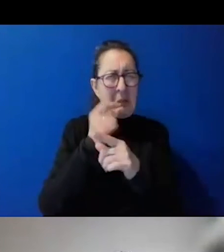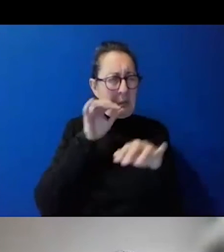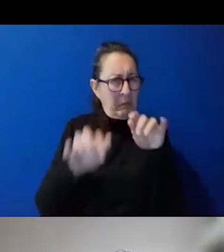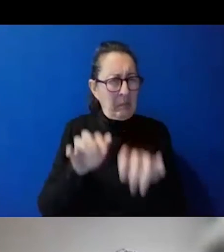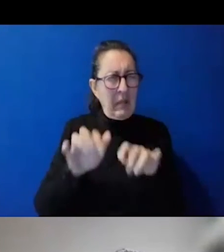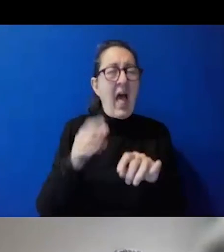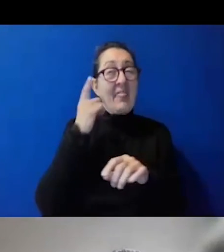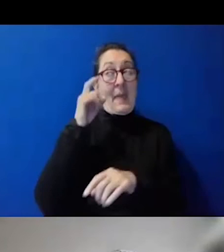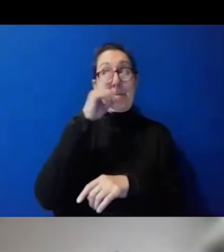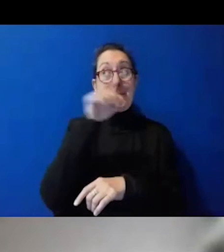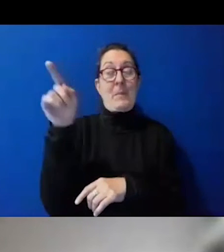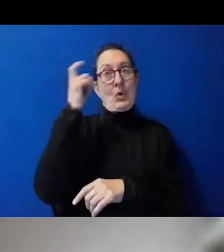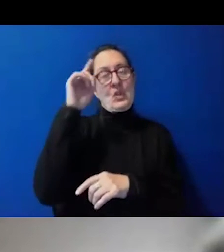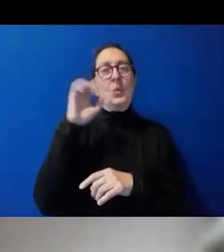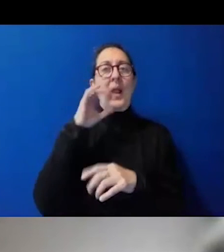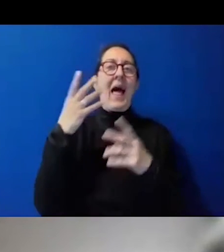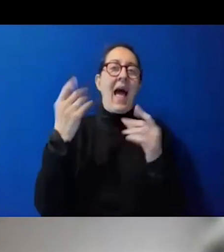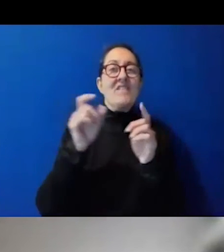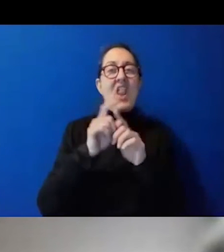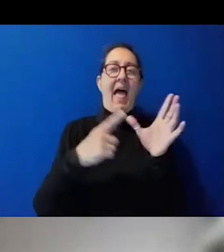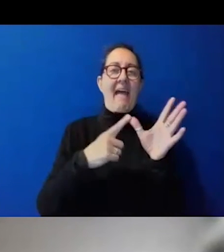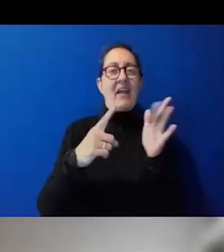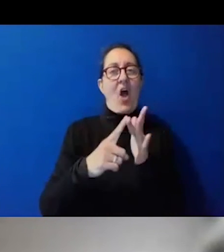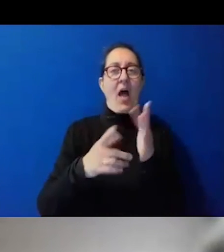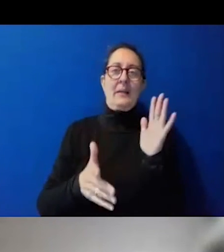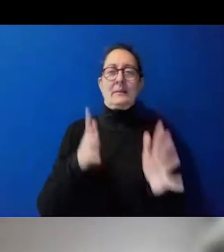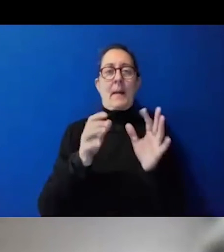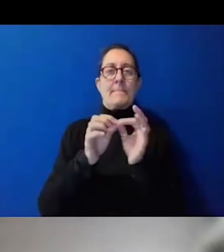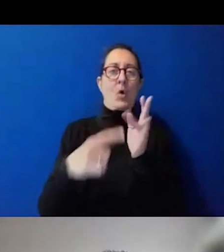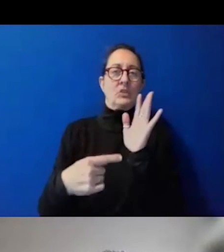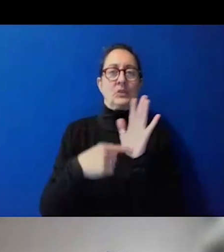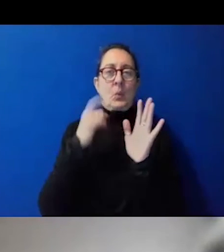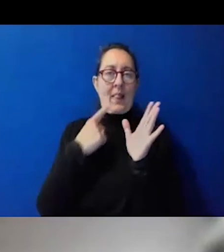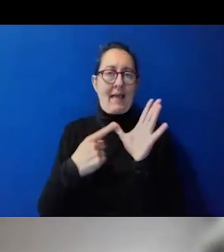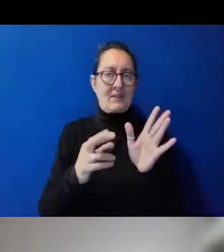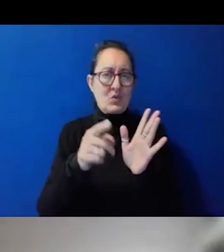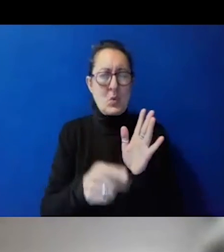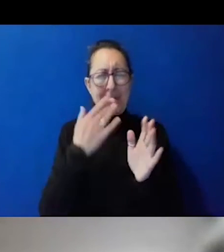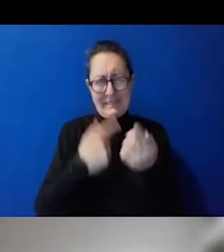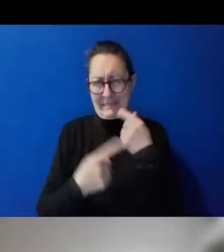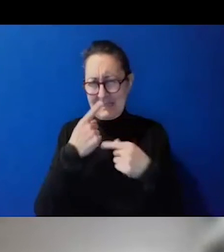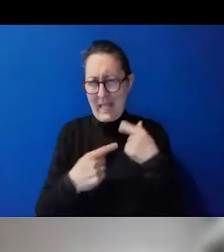just a super quick rundown of of what the web chat entails sure so with web chat you will